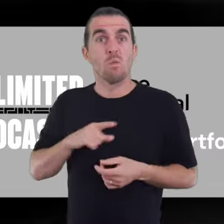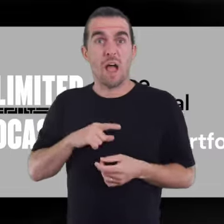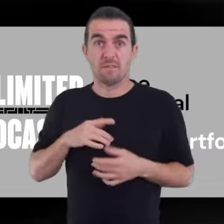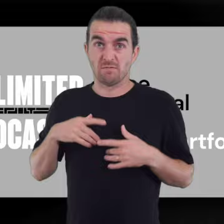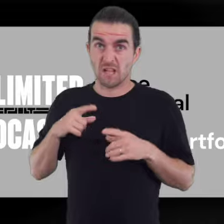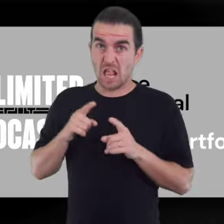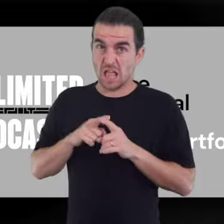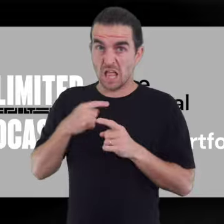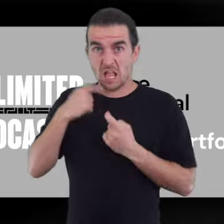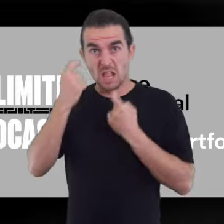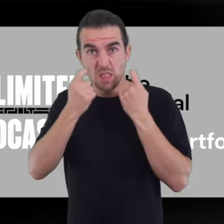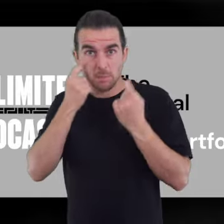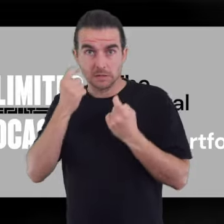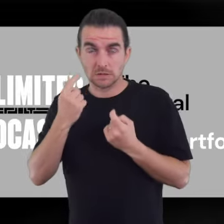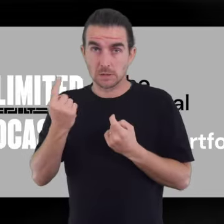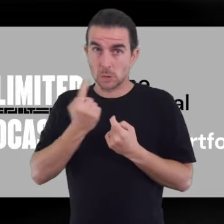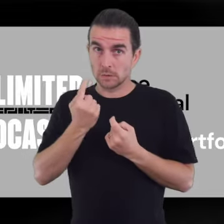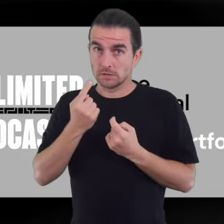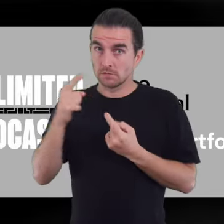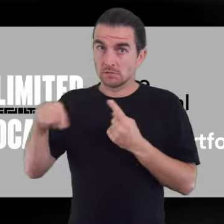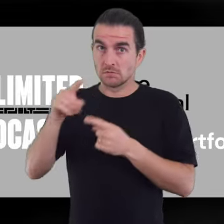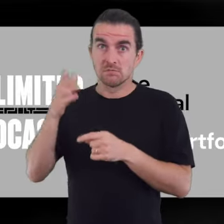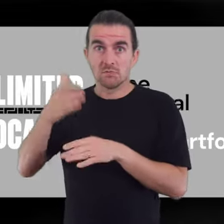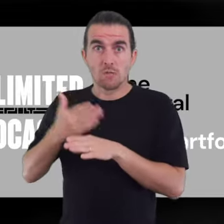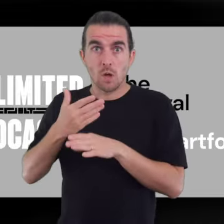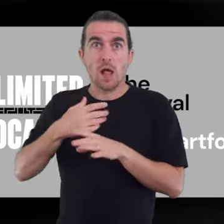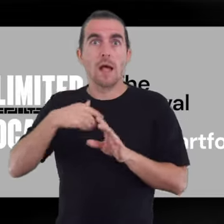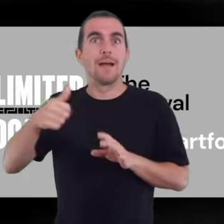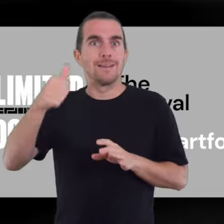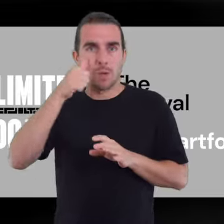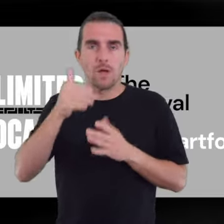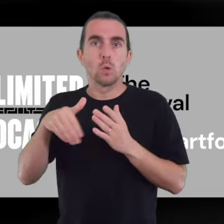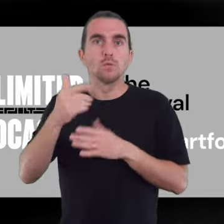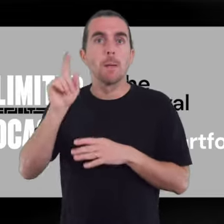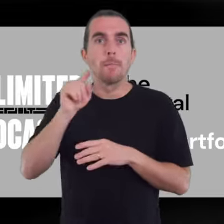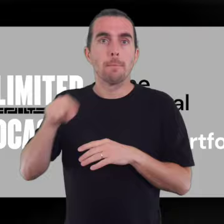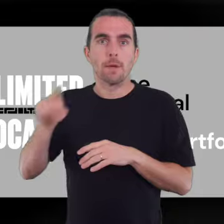because I feel like when I'm thinking about who has access to the work, I know that definitely,